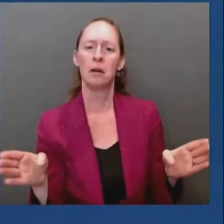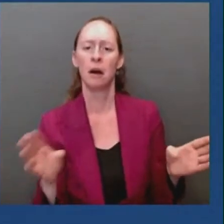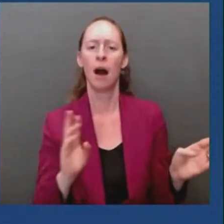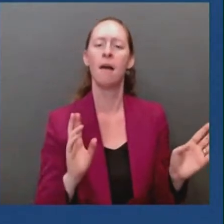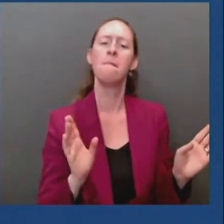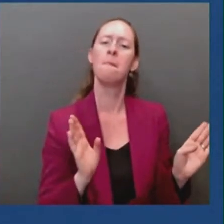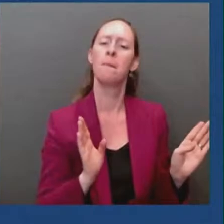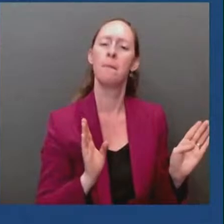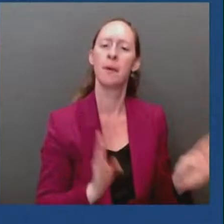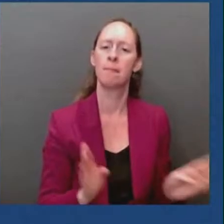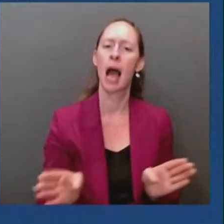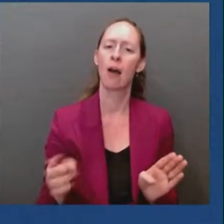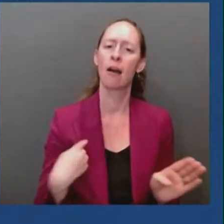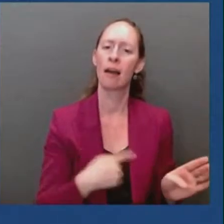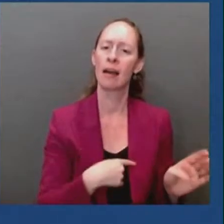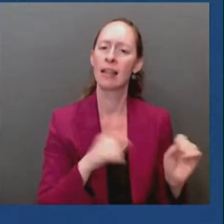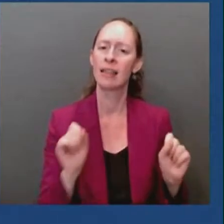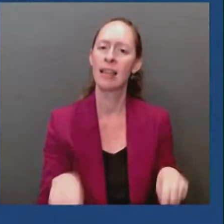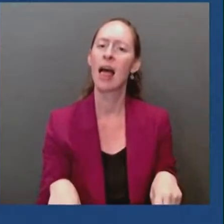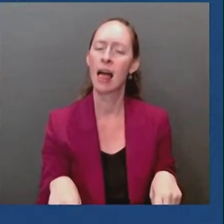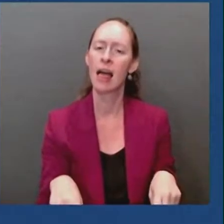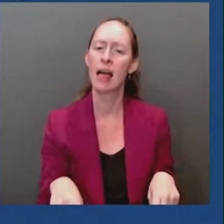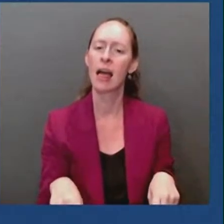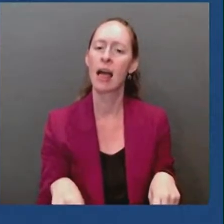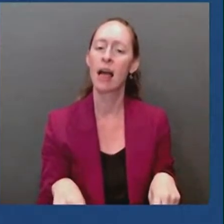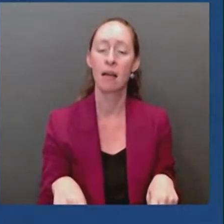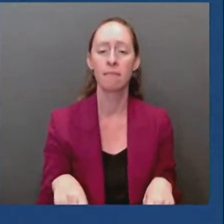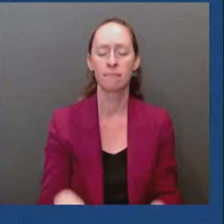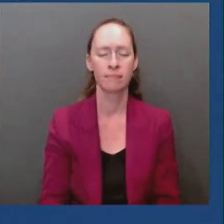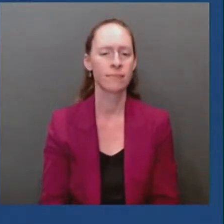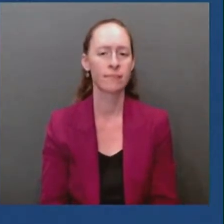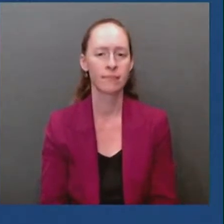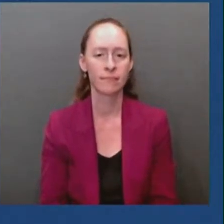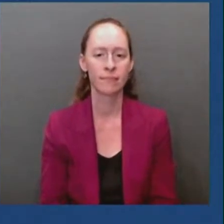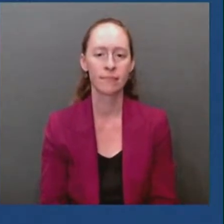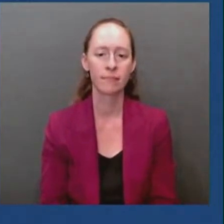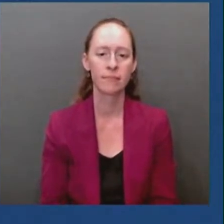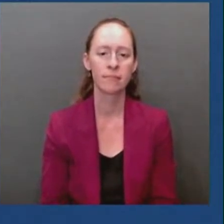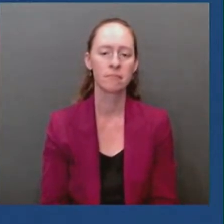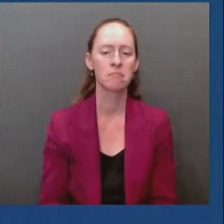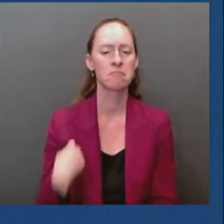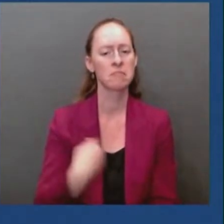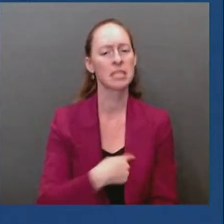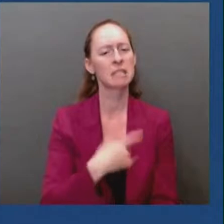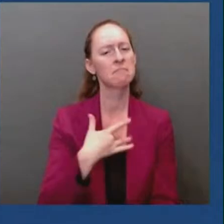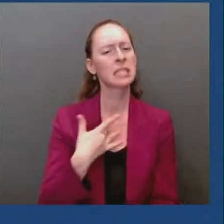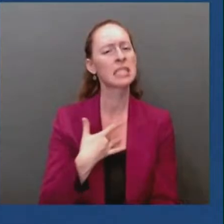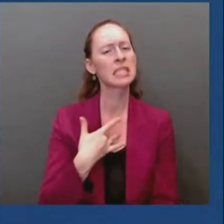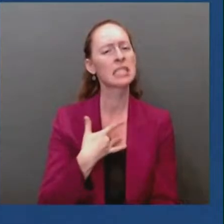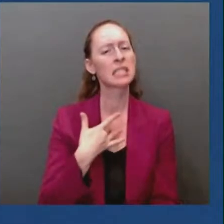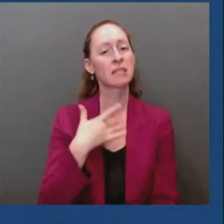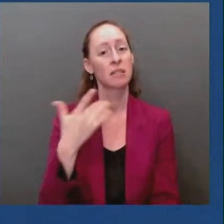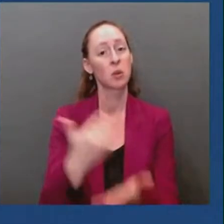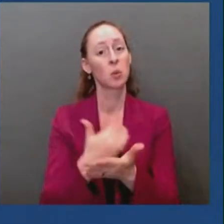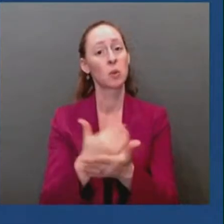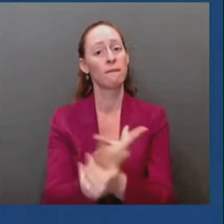IT, BUT I THINK FOR THE MOST LIKELY SCENARIO, WE WILL SEE